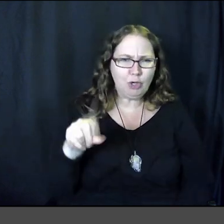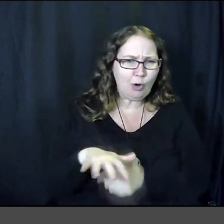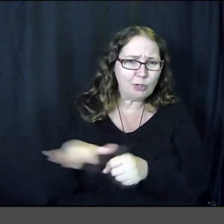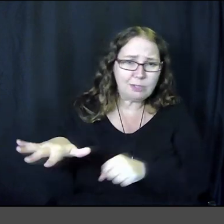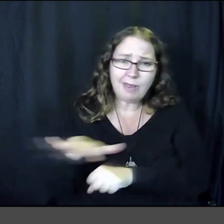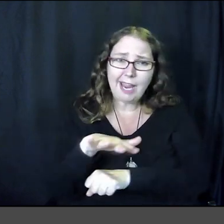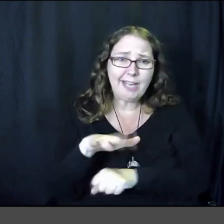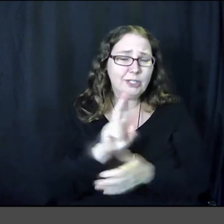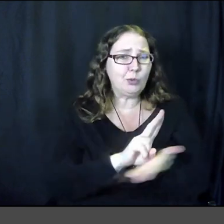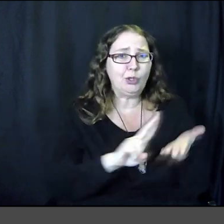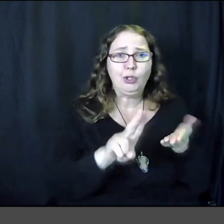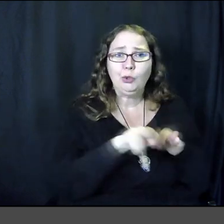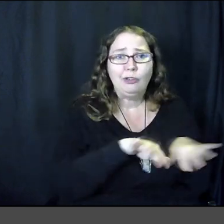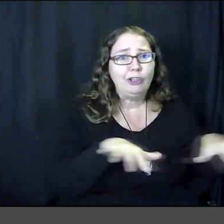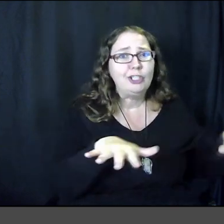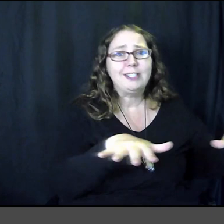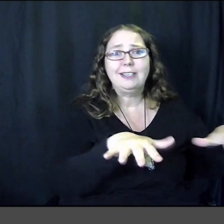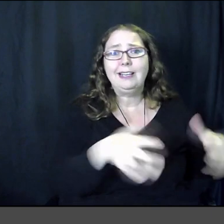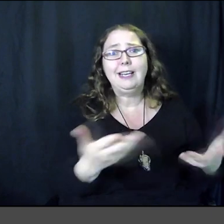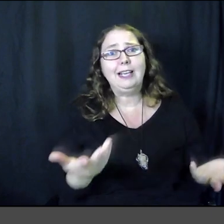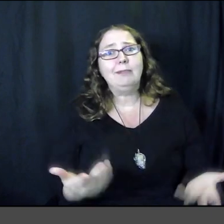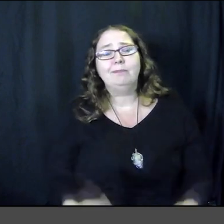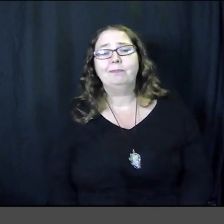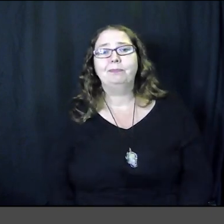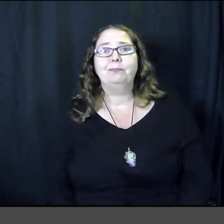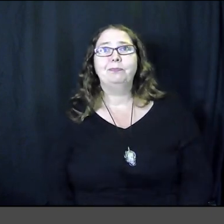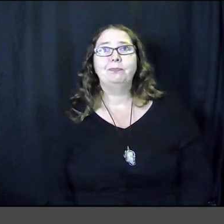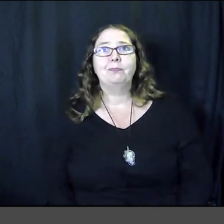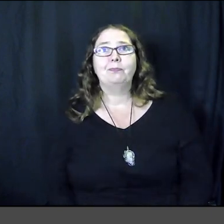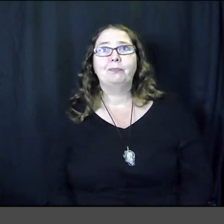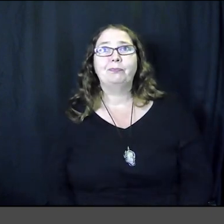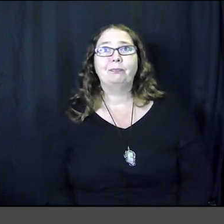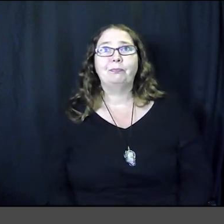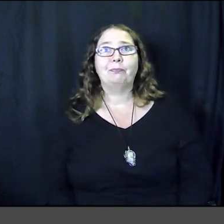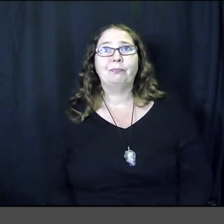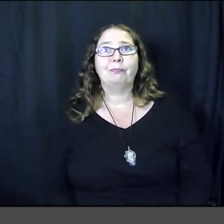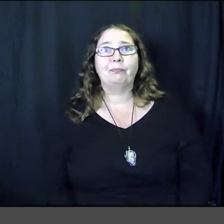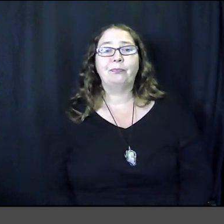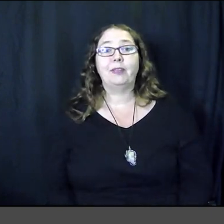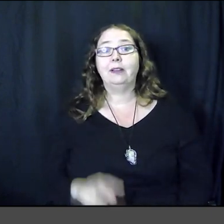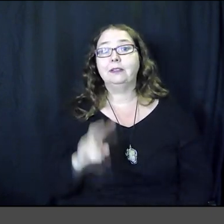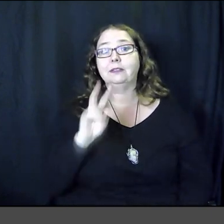LIKE WE DID RECENTLY A COUPLE OF DAYS AGO HERE AT ARTE AMÉRICAS IN FRESNO.